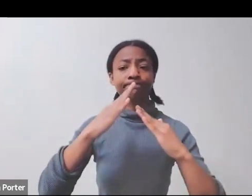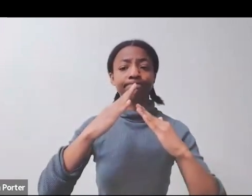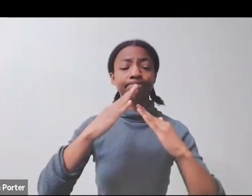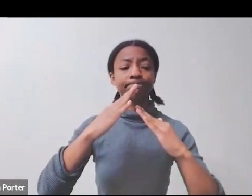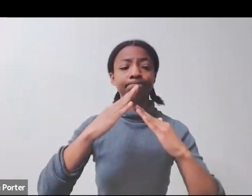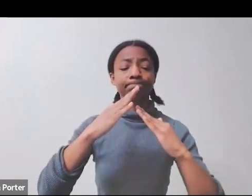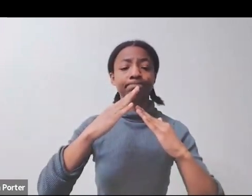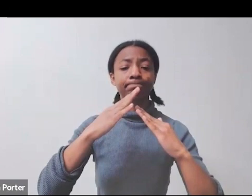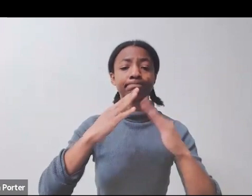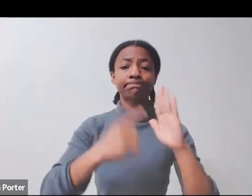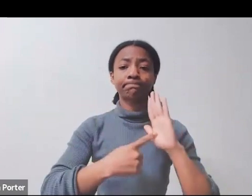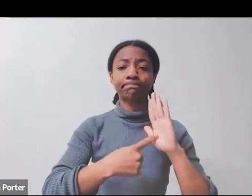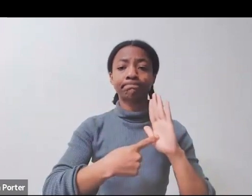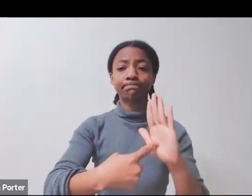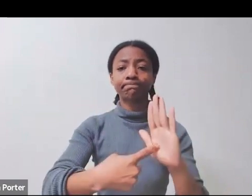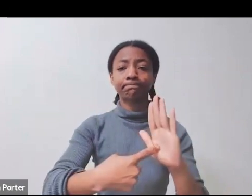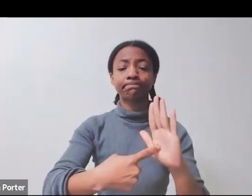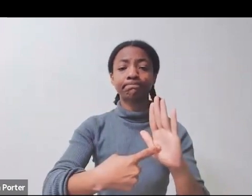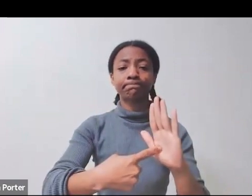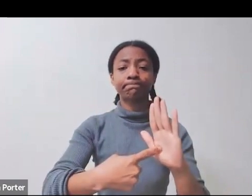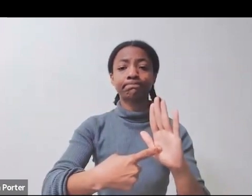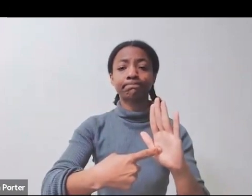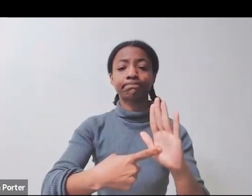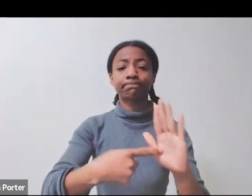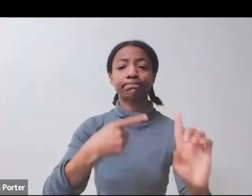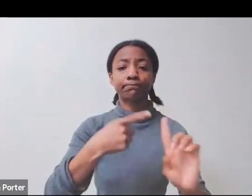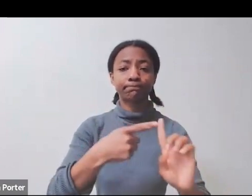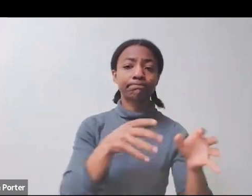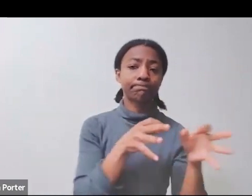to move away from either are you disabled,